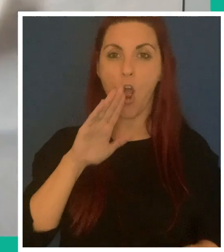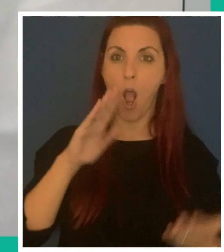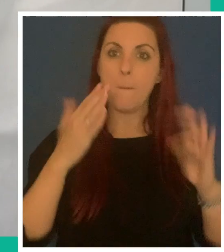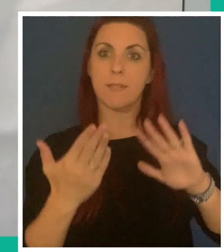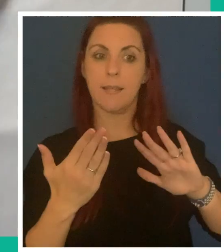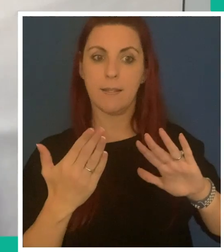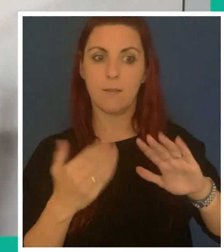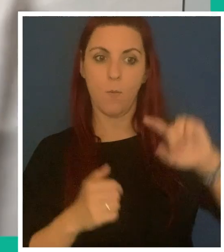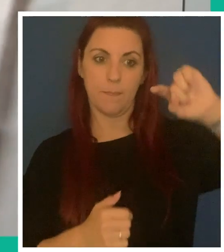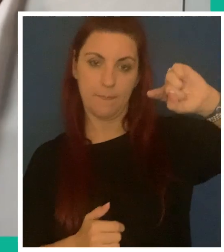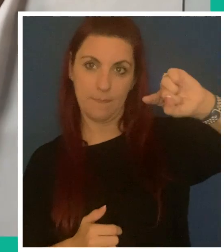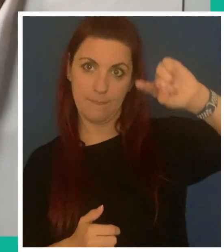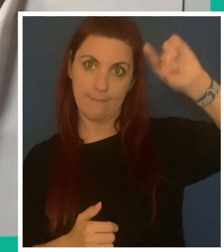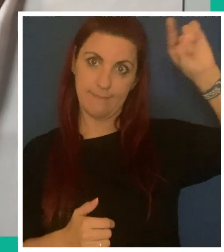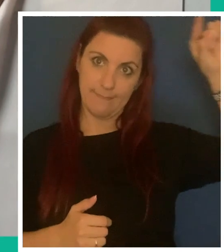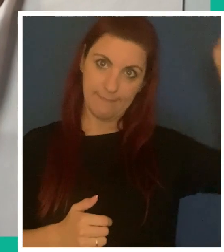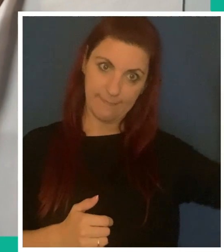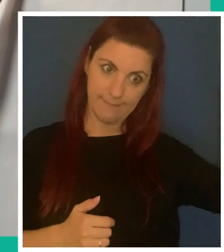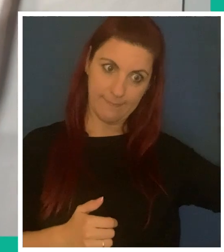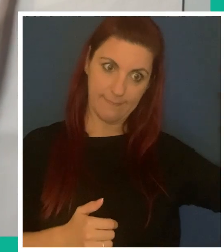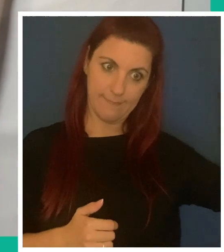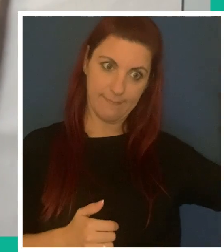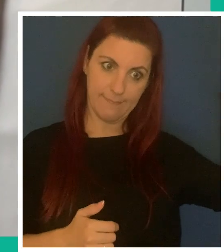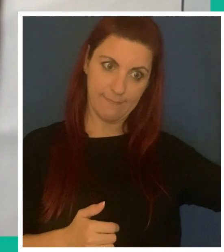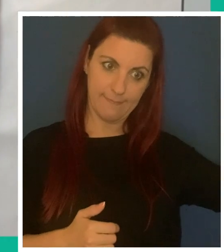So what we're going to do is I'm going to draw a curve that comes over like that.